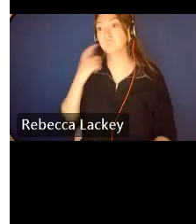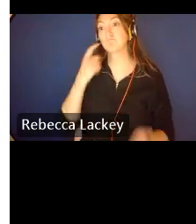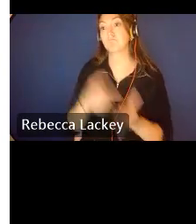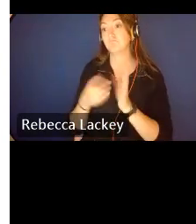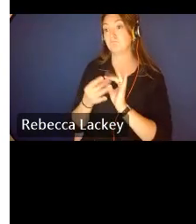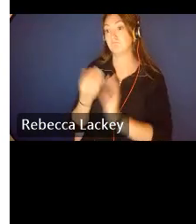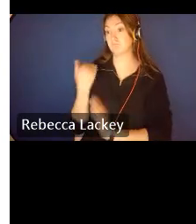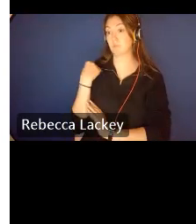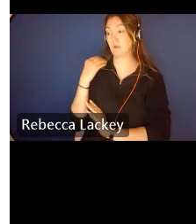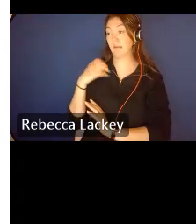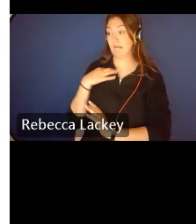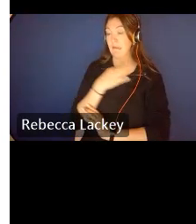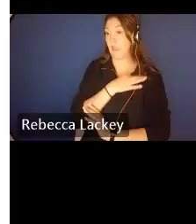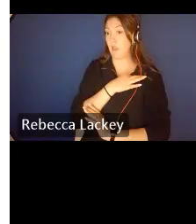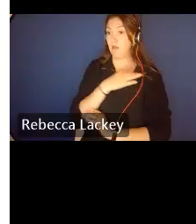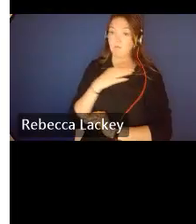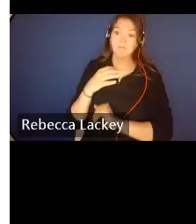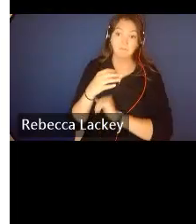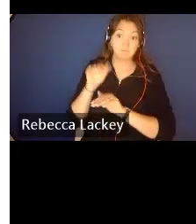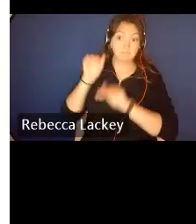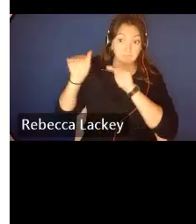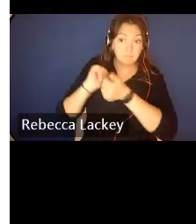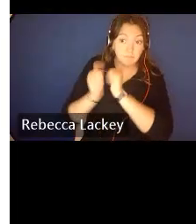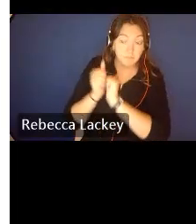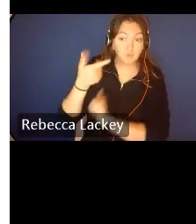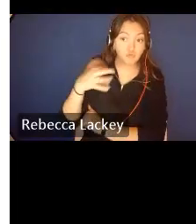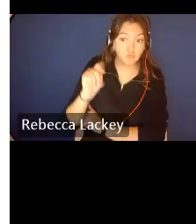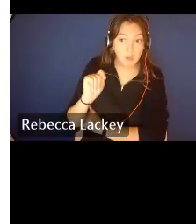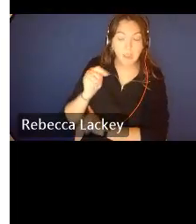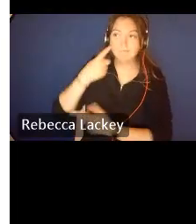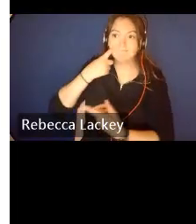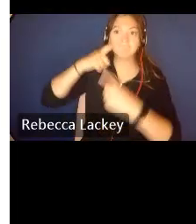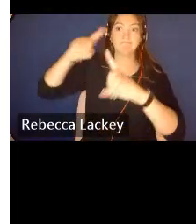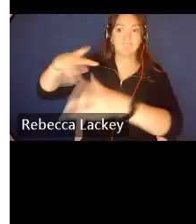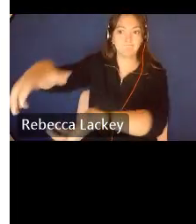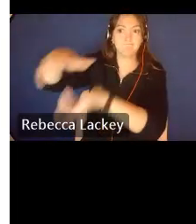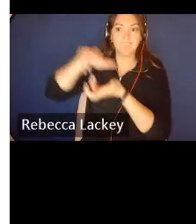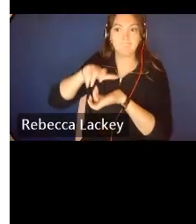county officials applied for a competitive grant and they successfully secured funding for this